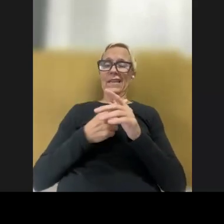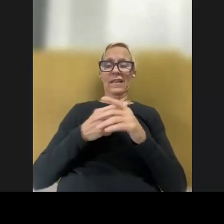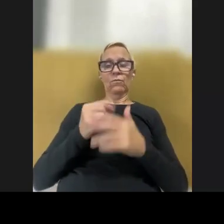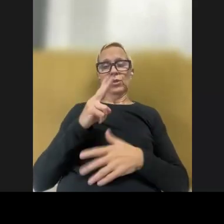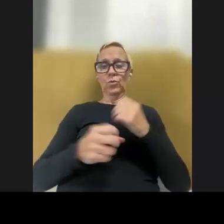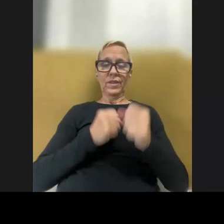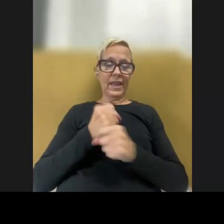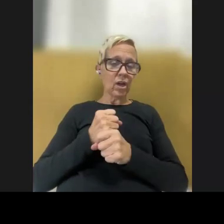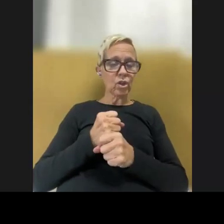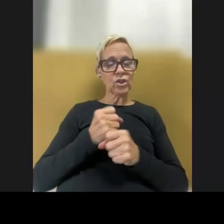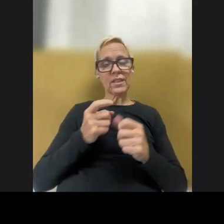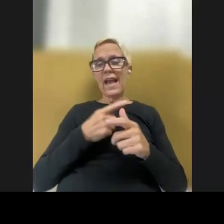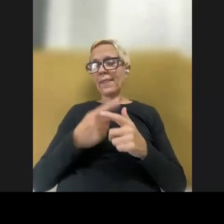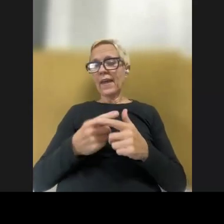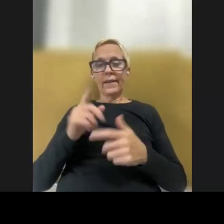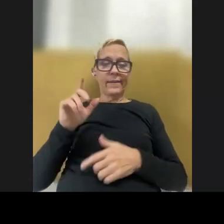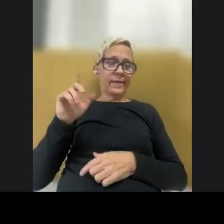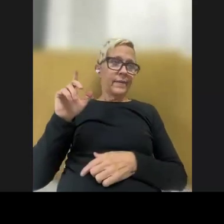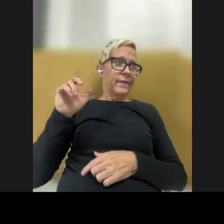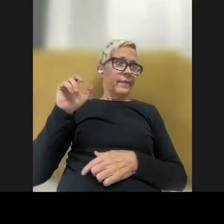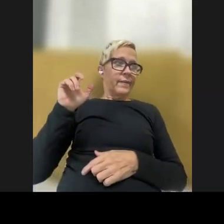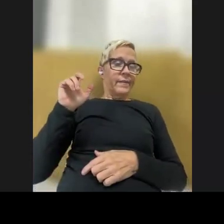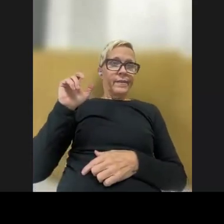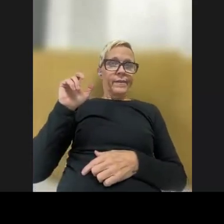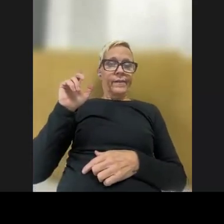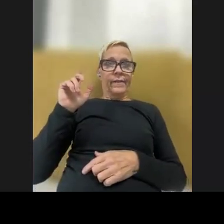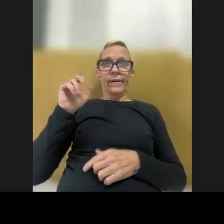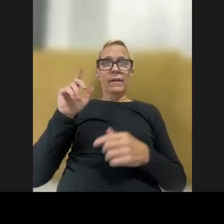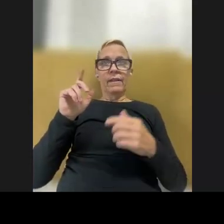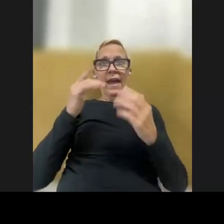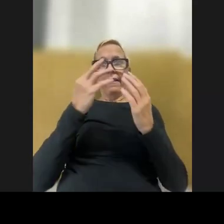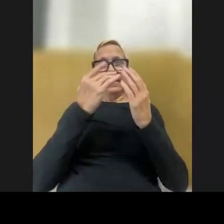People were never supposed to be on there for longer than years.